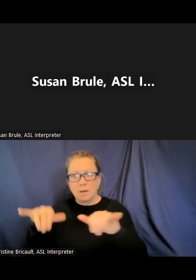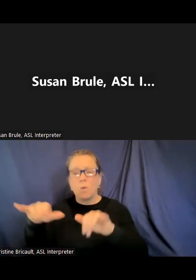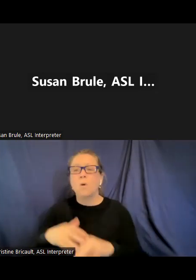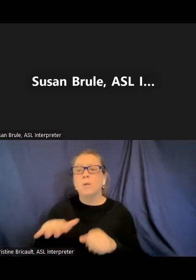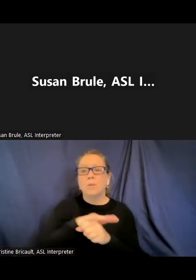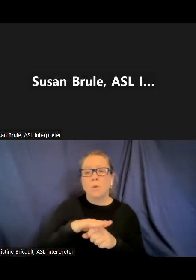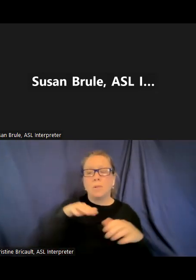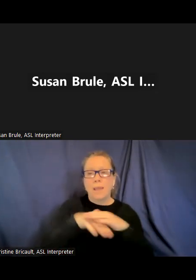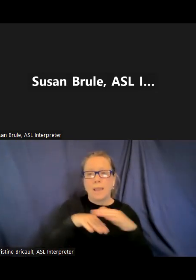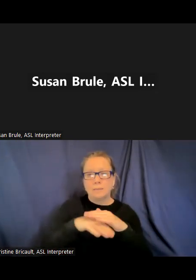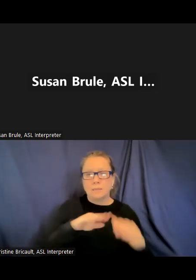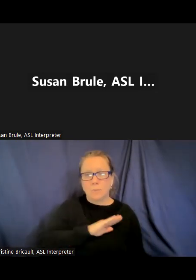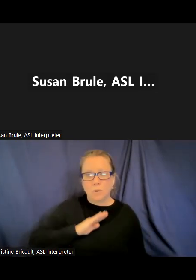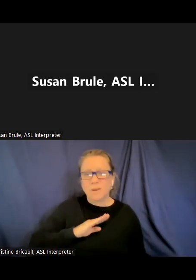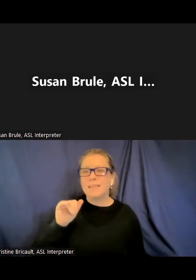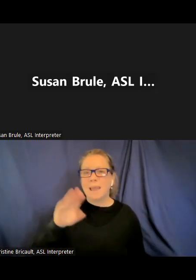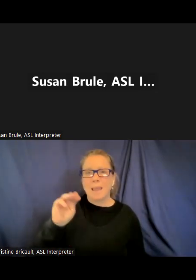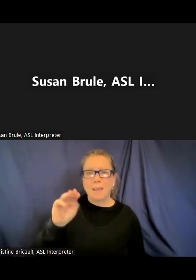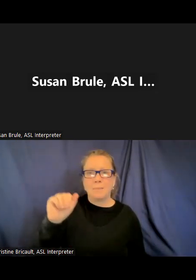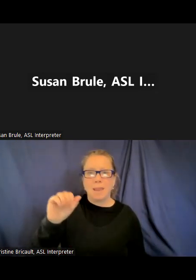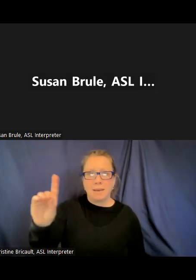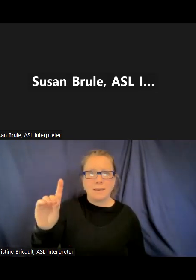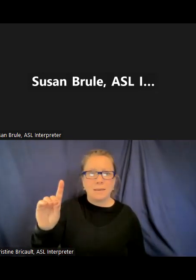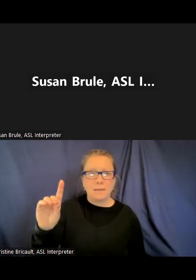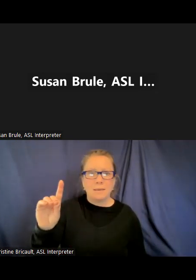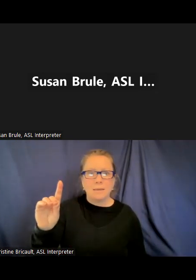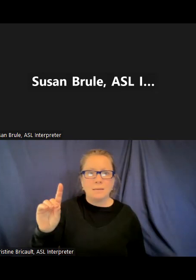That may be the MAB regulations here in Massachusetts.